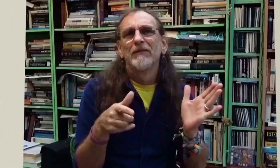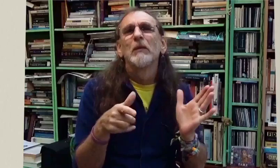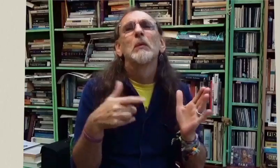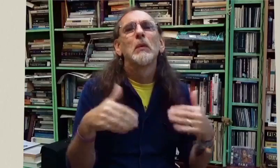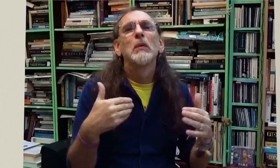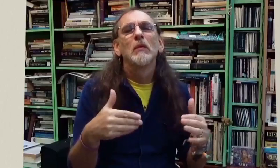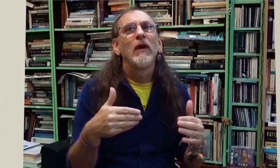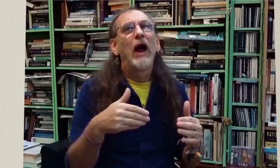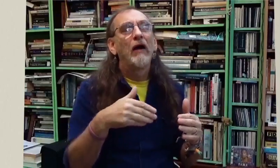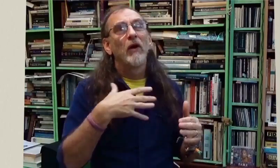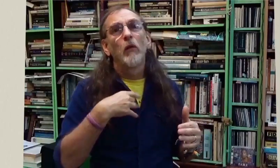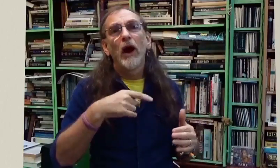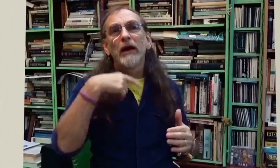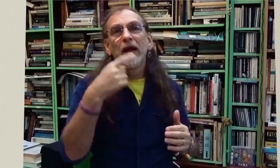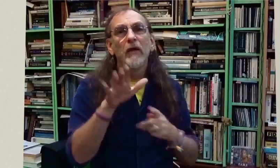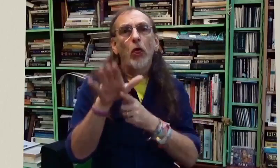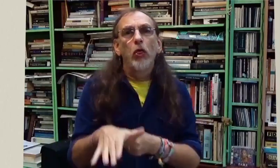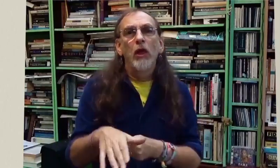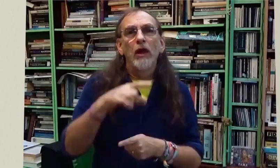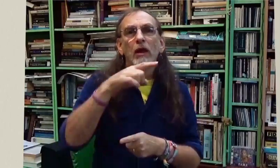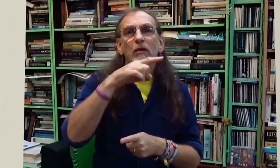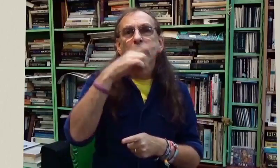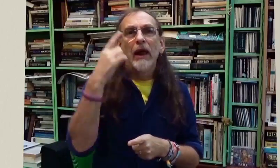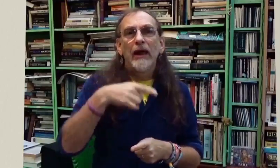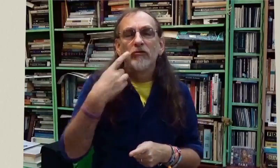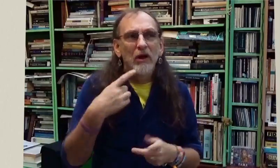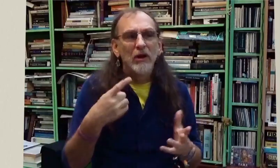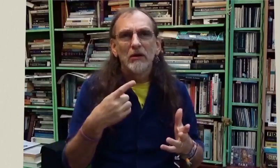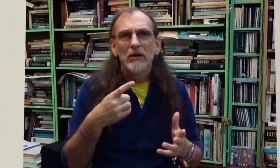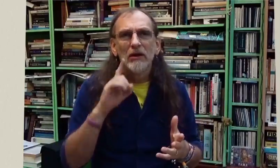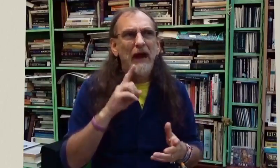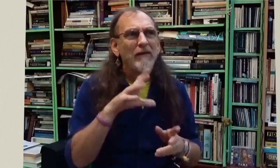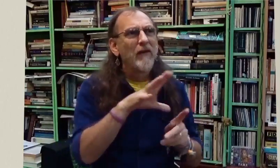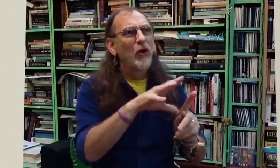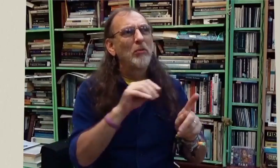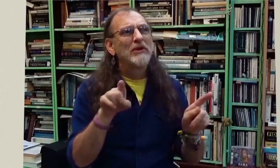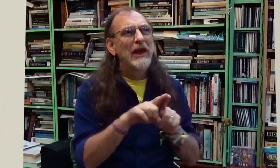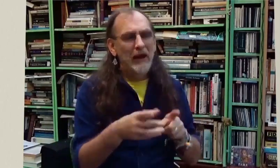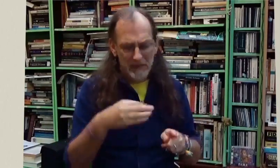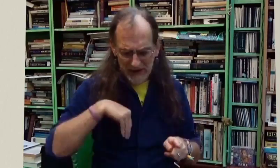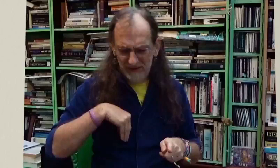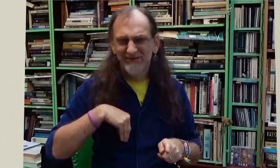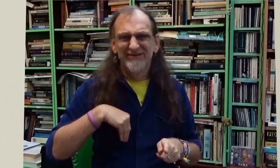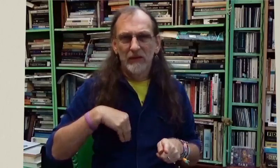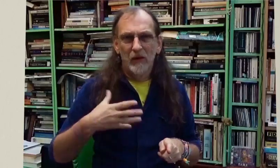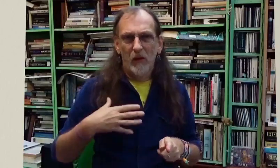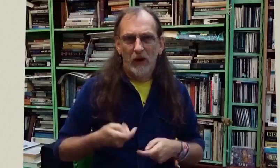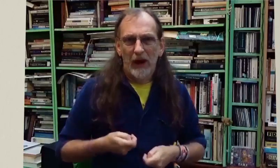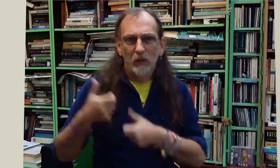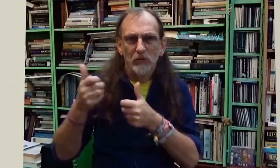The oppressive tendencies and discriminatory behaviors of white, hearing people are part of those norms and